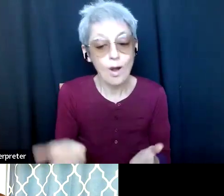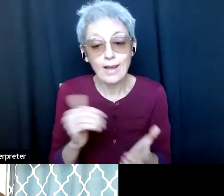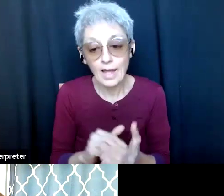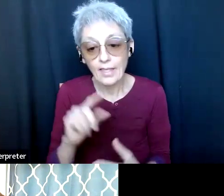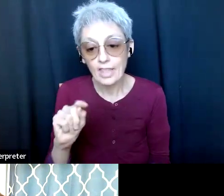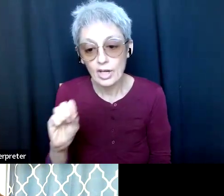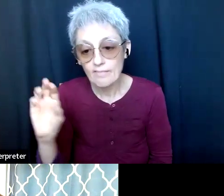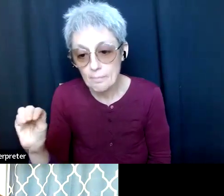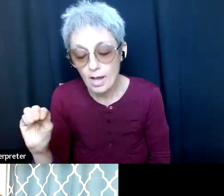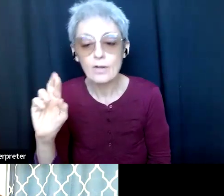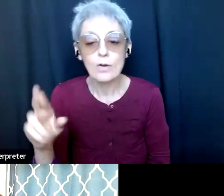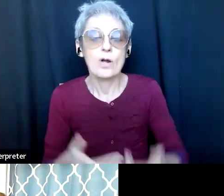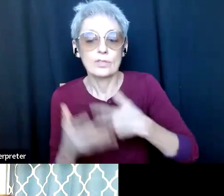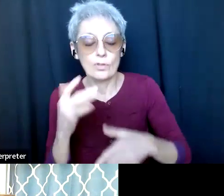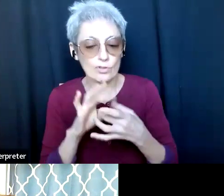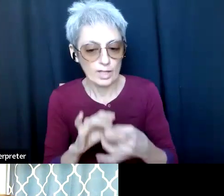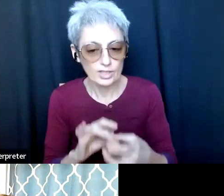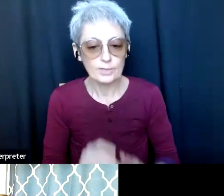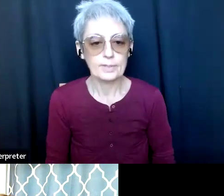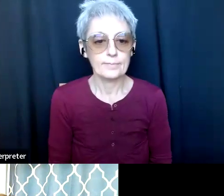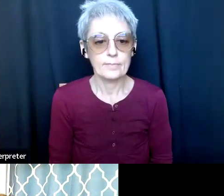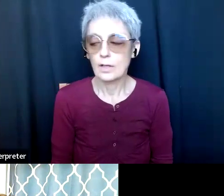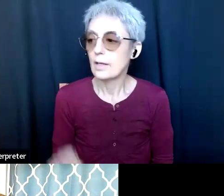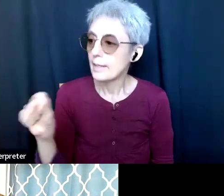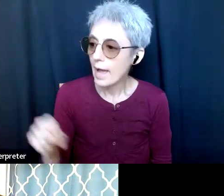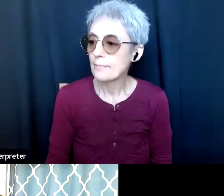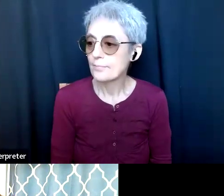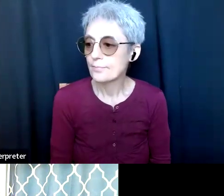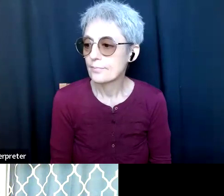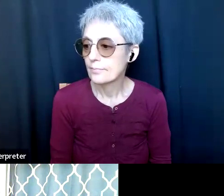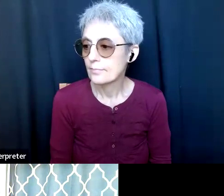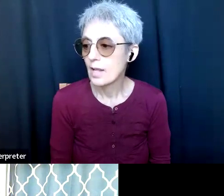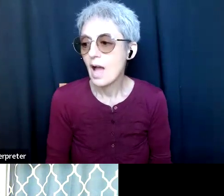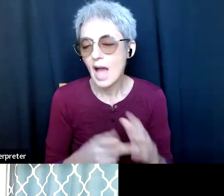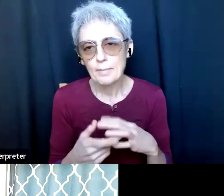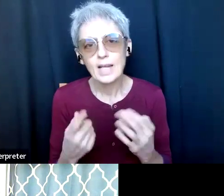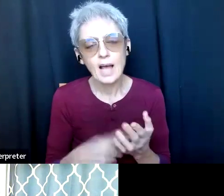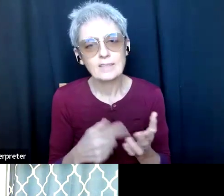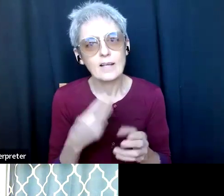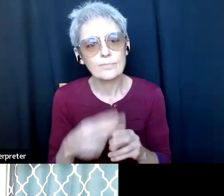and the temporal dynamics in attentional processing that are very apparent in the recent literature